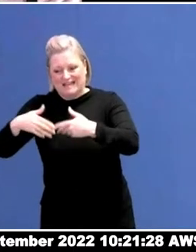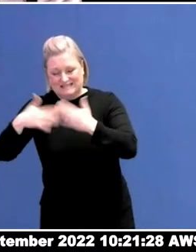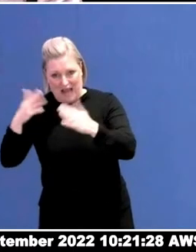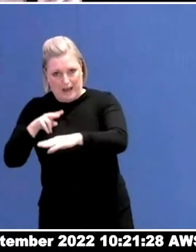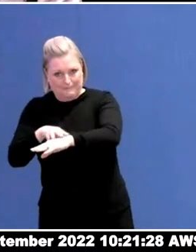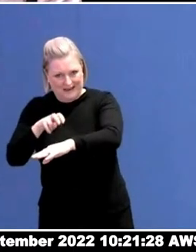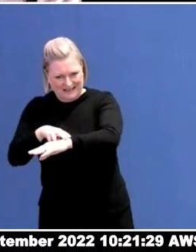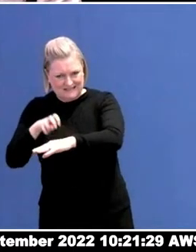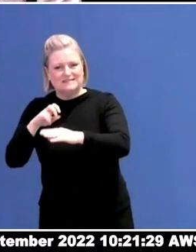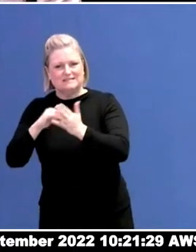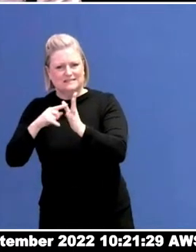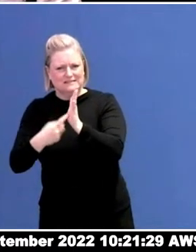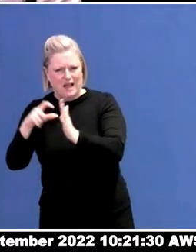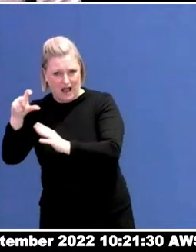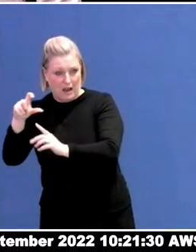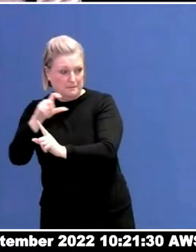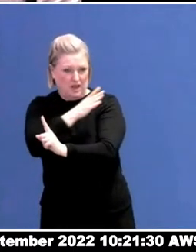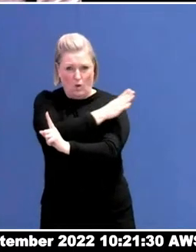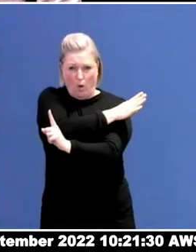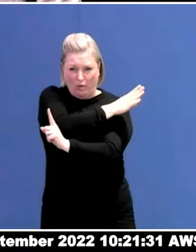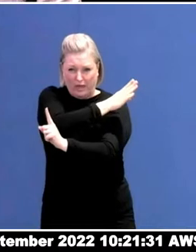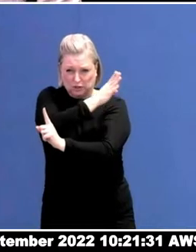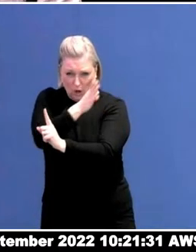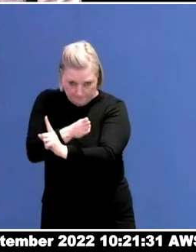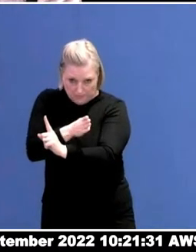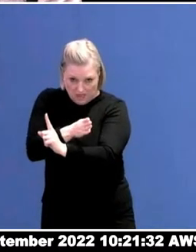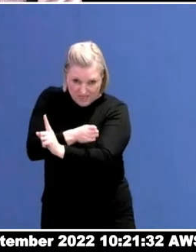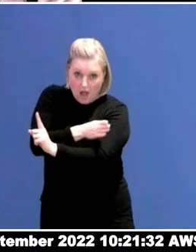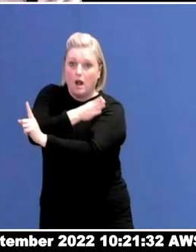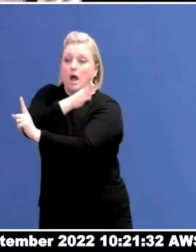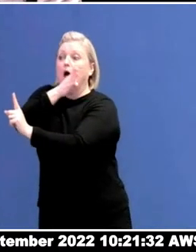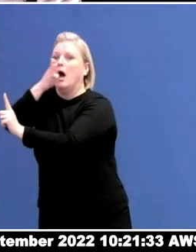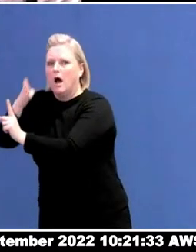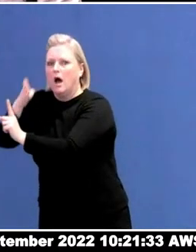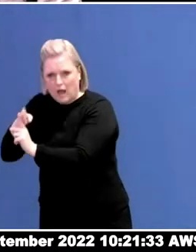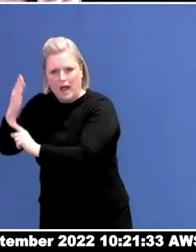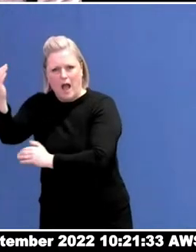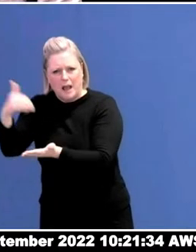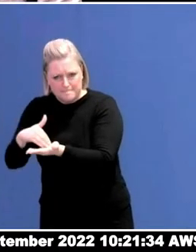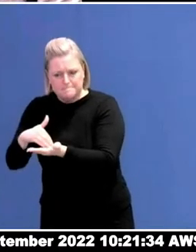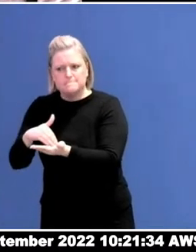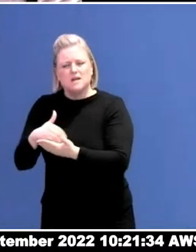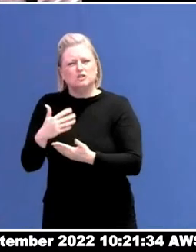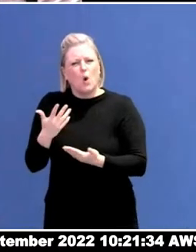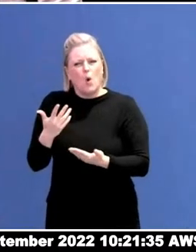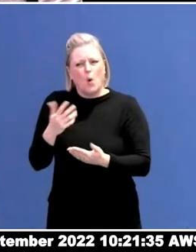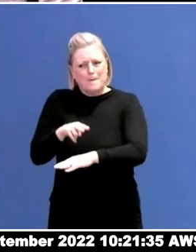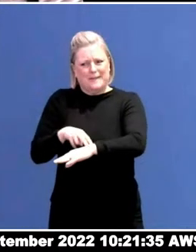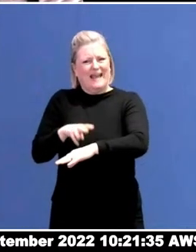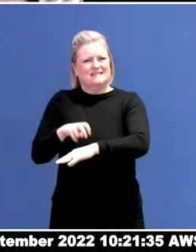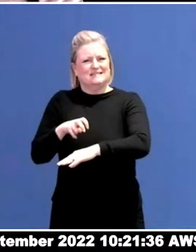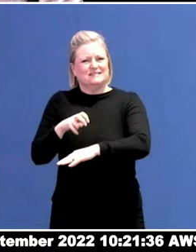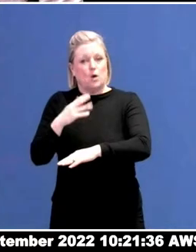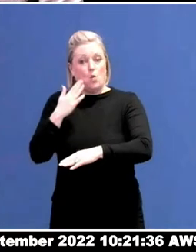What, if anything, did the police say to you that day when they arrived and during